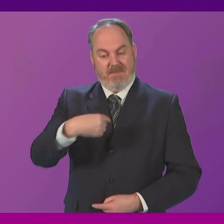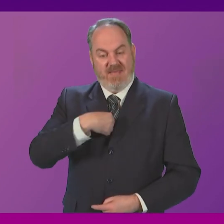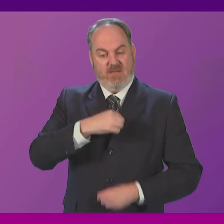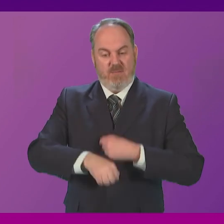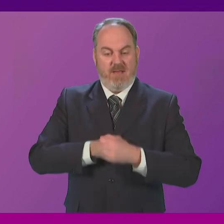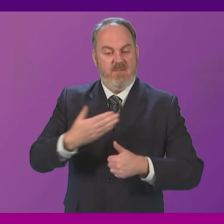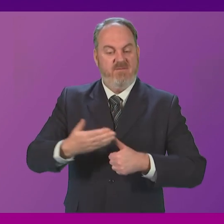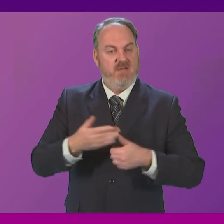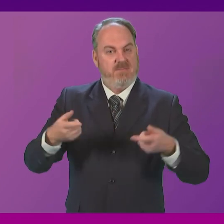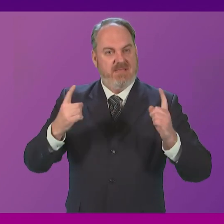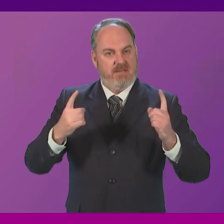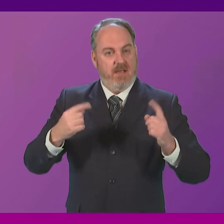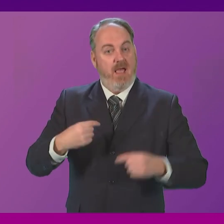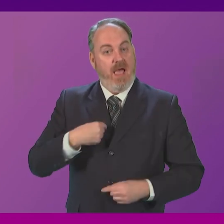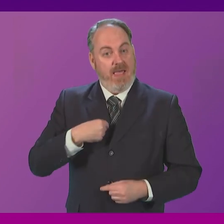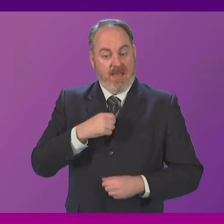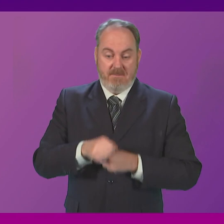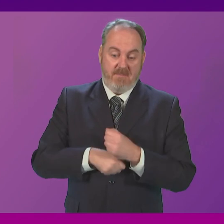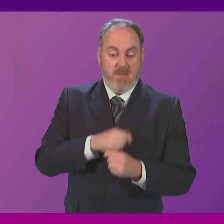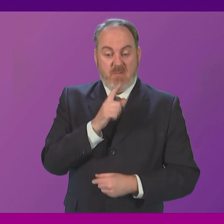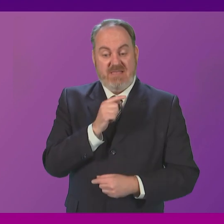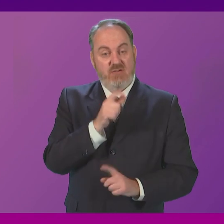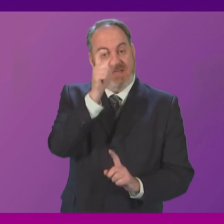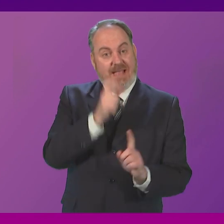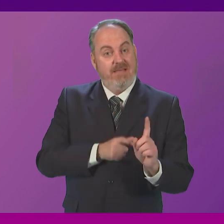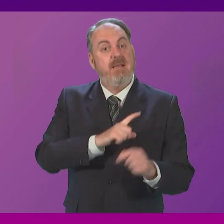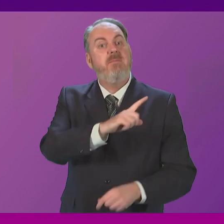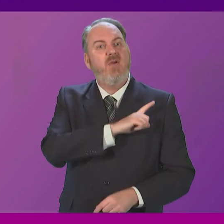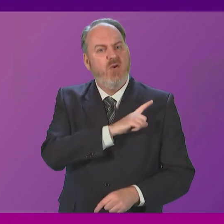I am a candidate in this contest because this is a democracy.